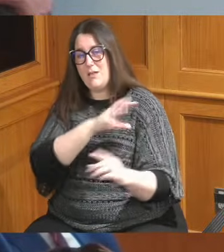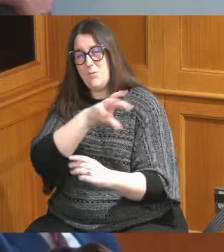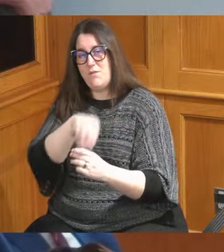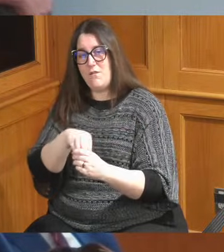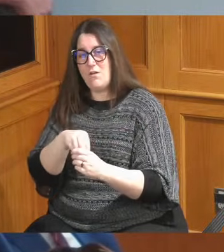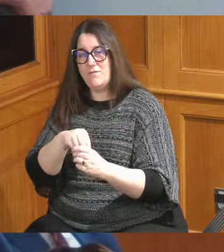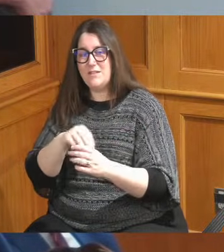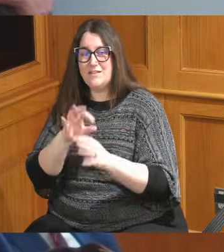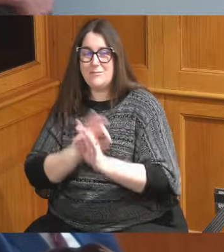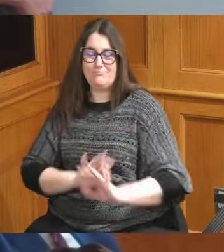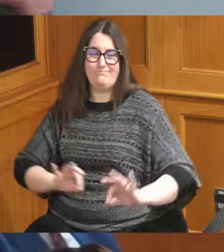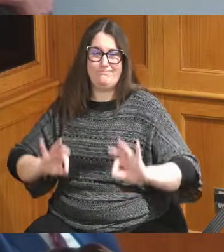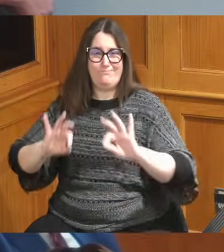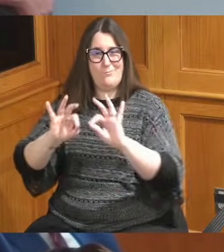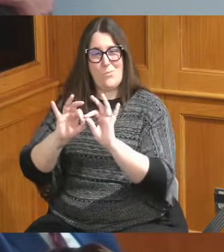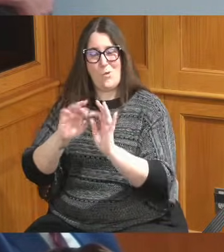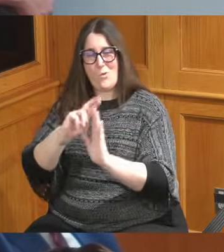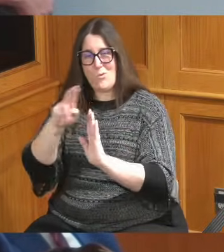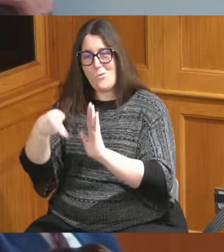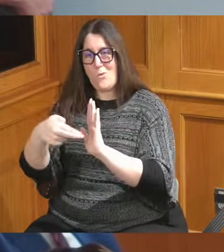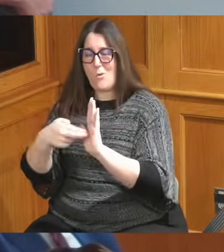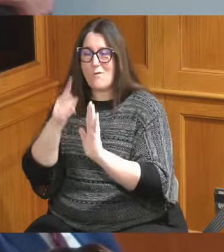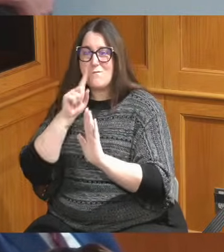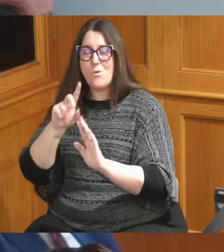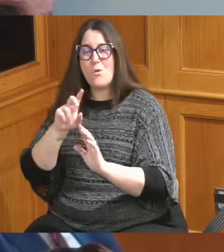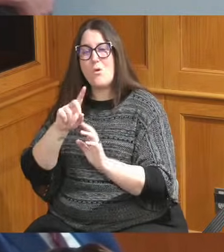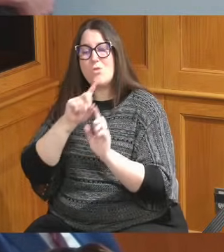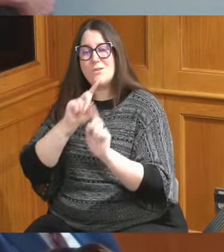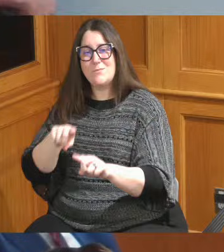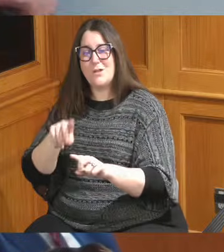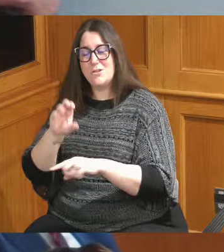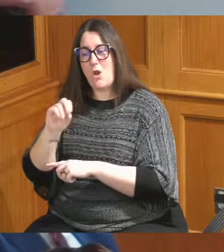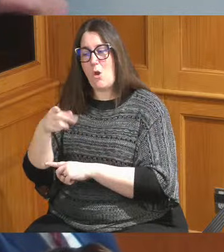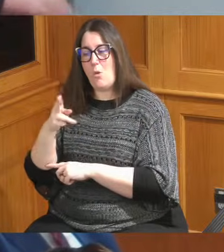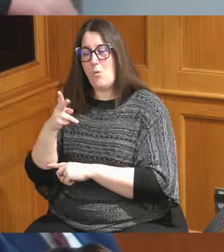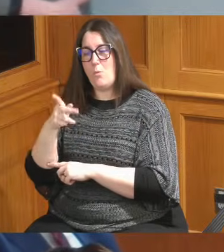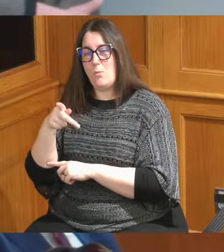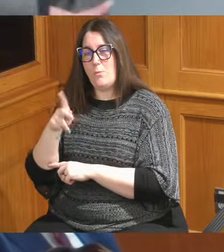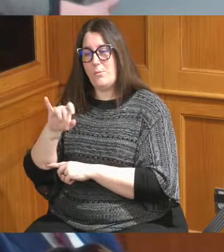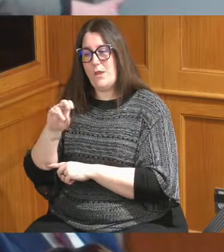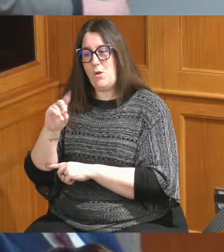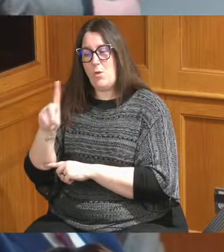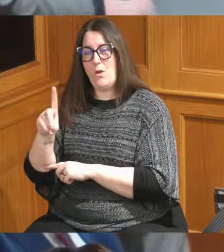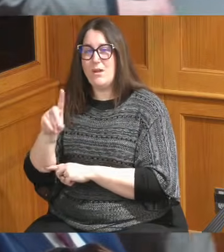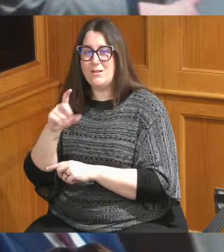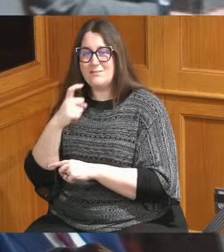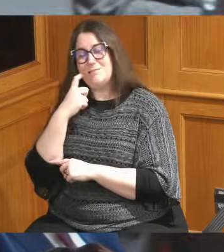role in Hamilton County's response to the opioid epidemic, contributing operational expertise and